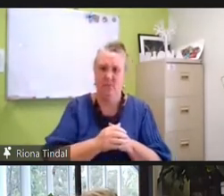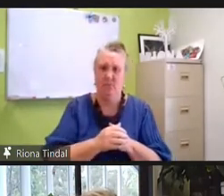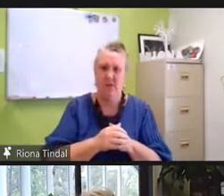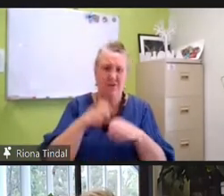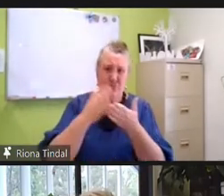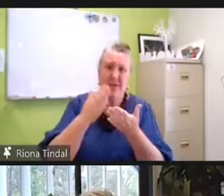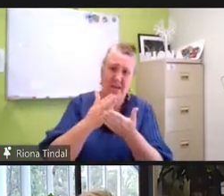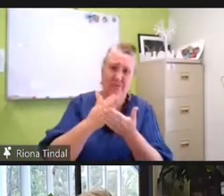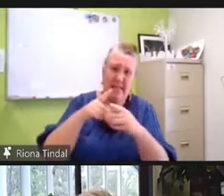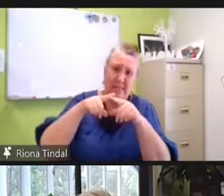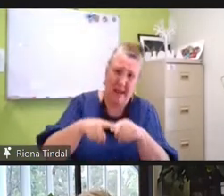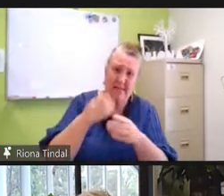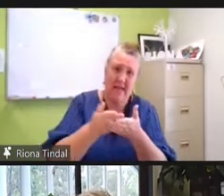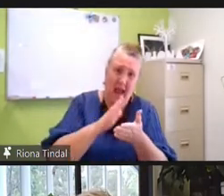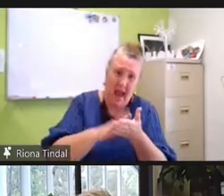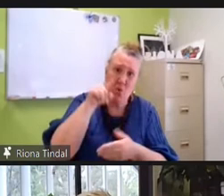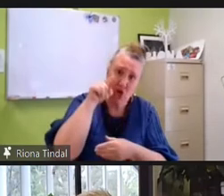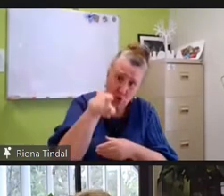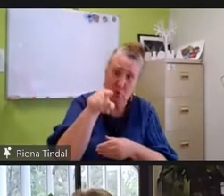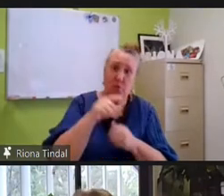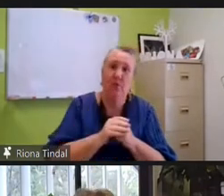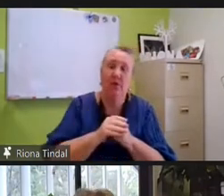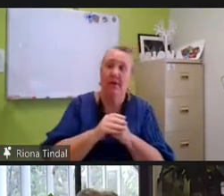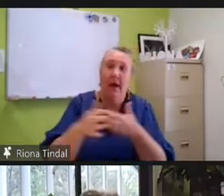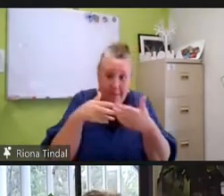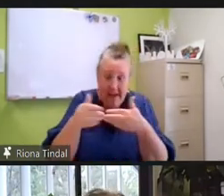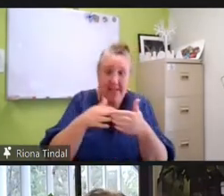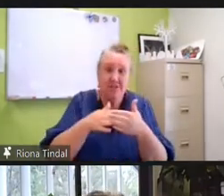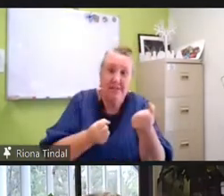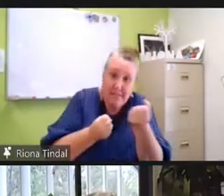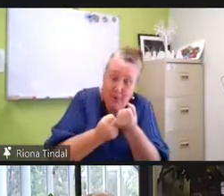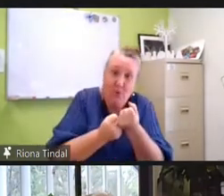doesn't matter what your skill sets are. Attitude is the big one. It really depends on how you are